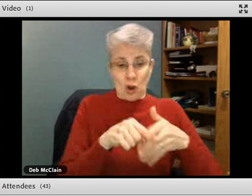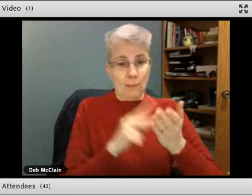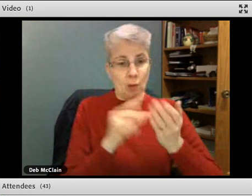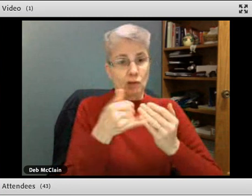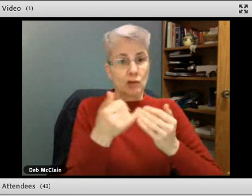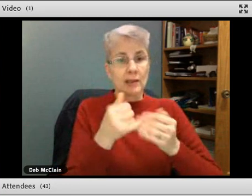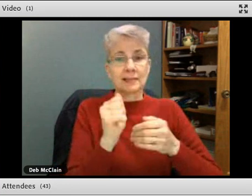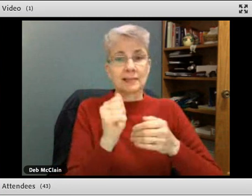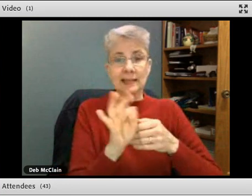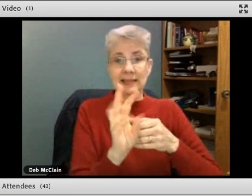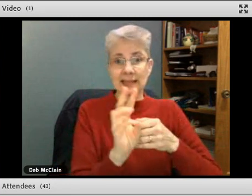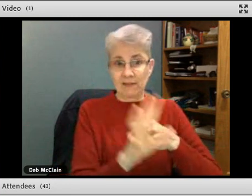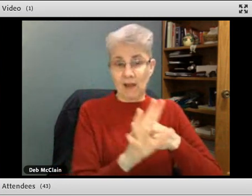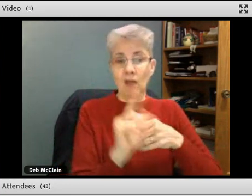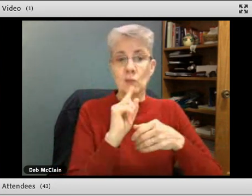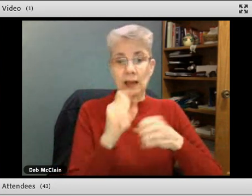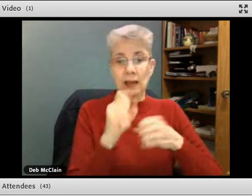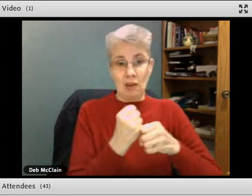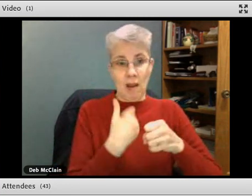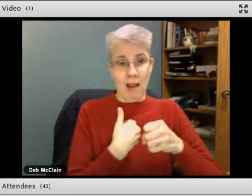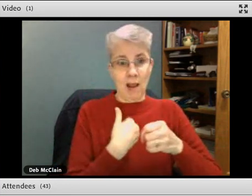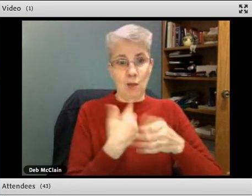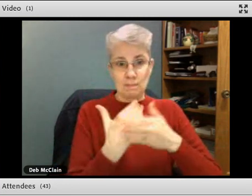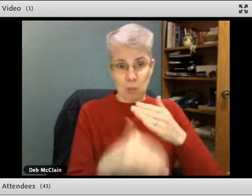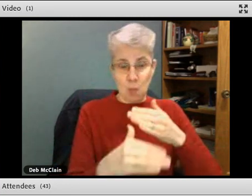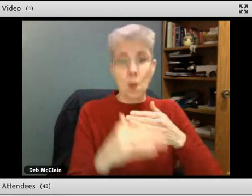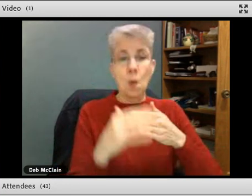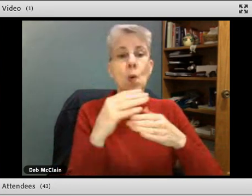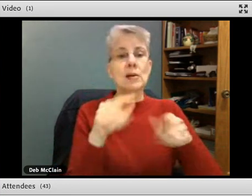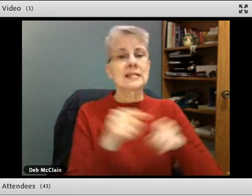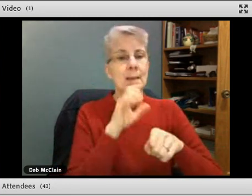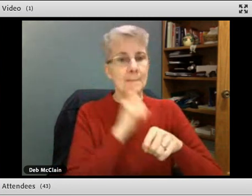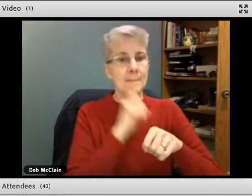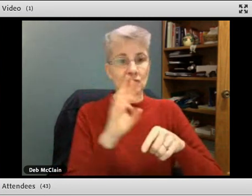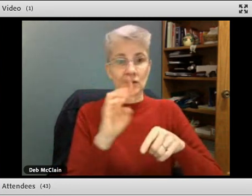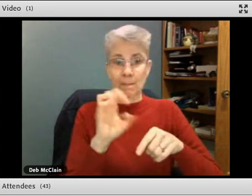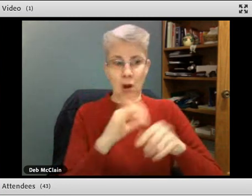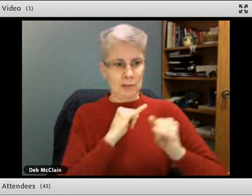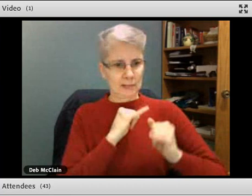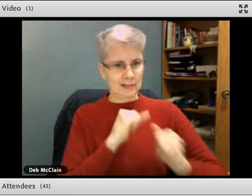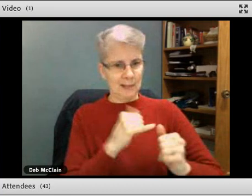which actually is the year I was born. I'm the same age as MARC, I guess.